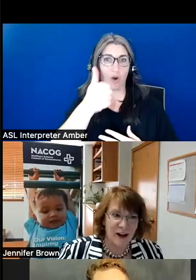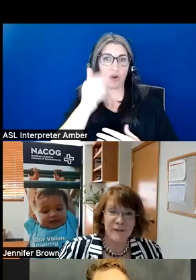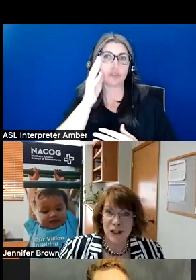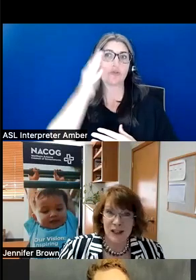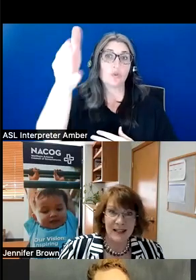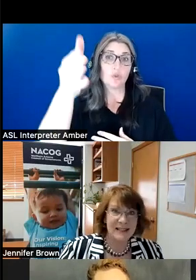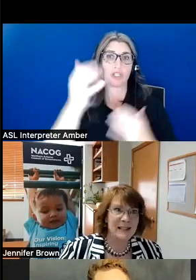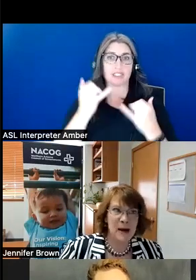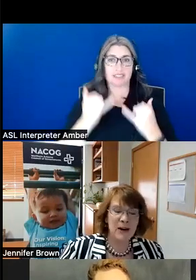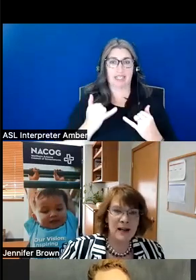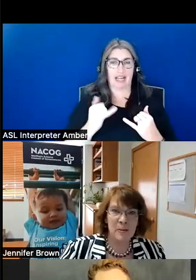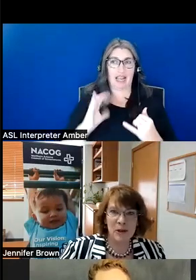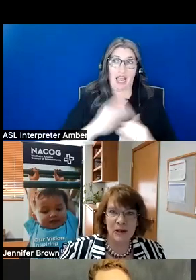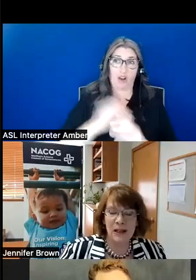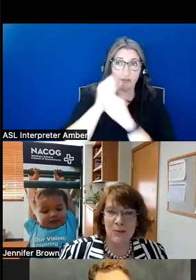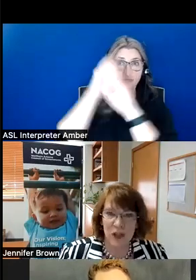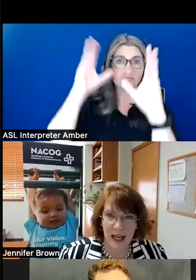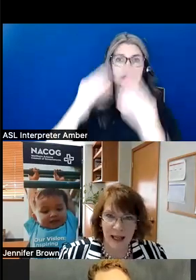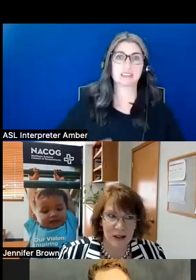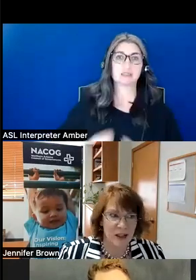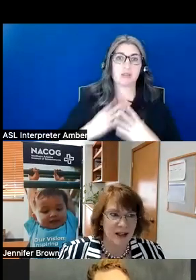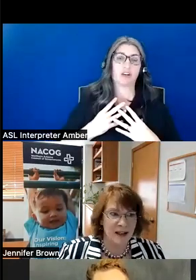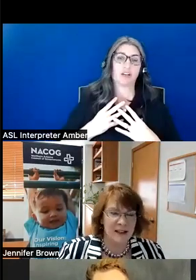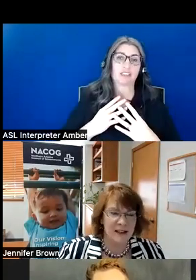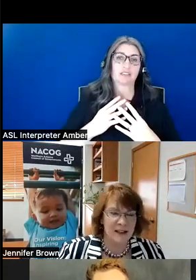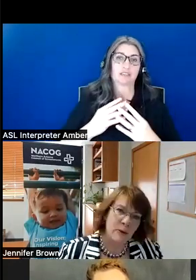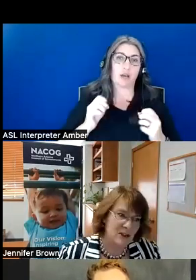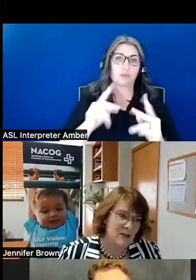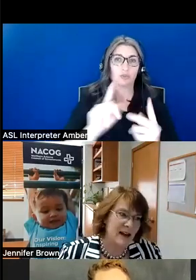Our vision is inspiring opportunity through change. So how do we do that?